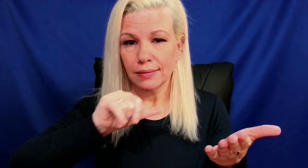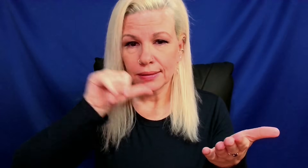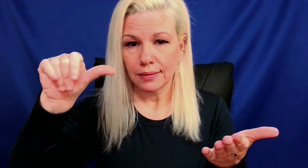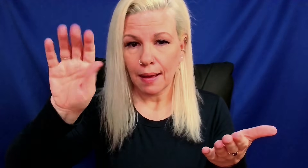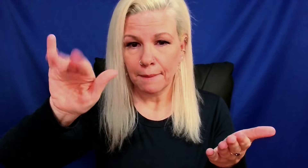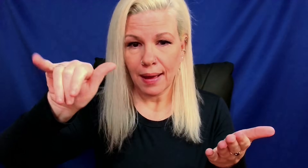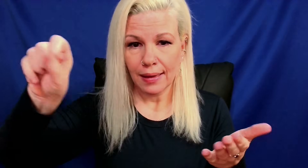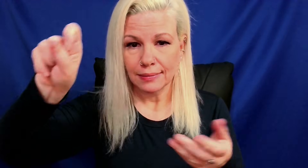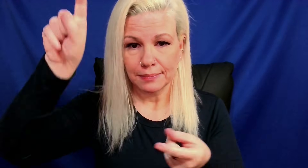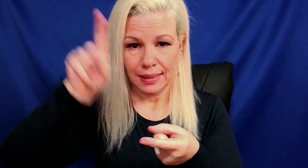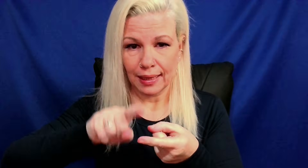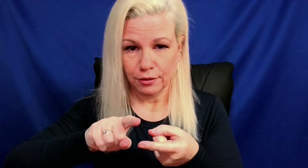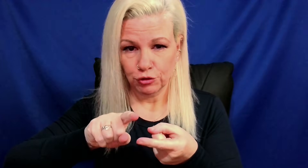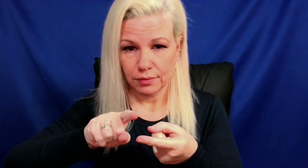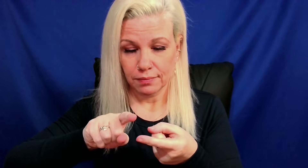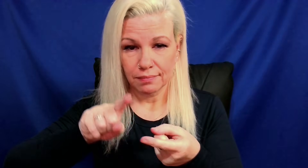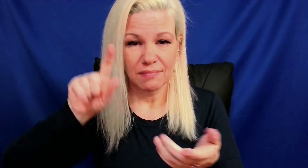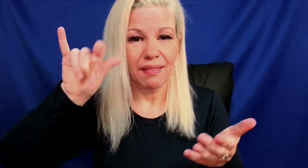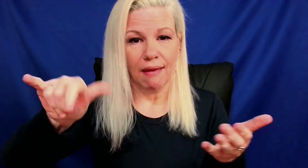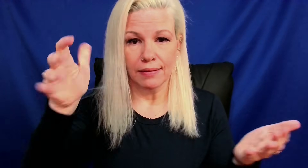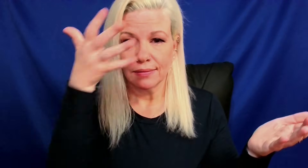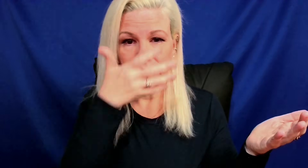That's optics.